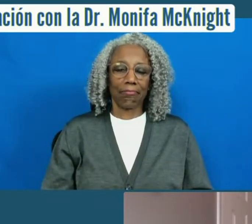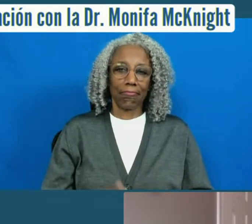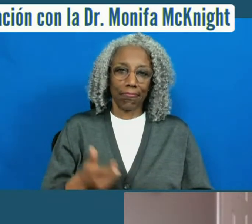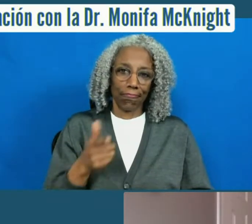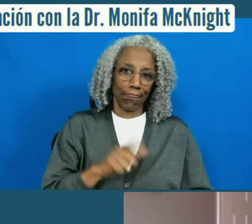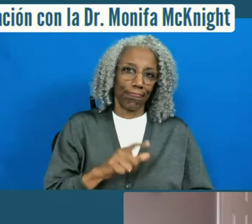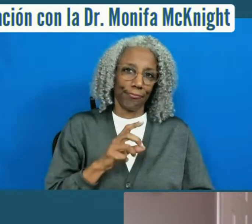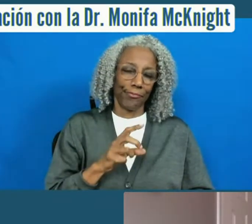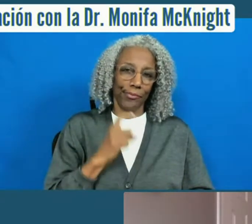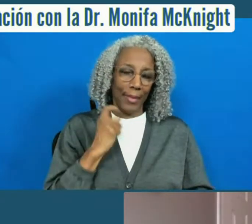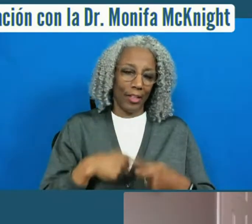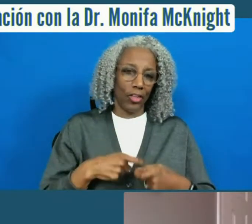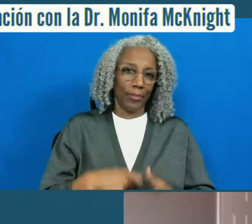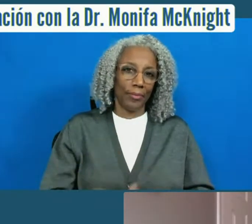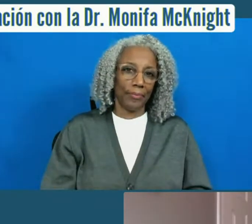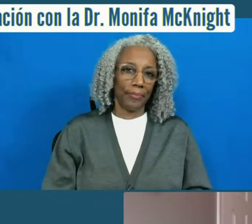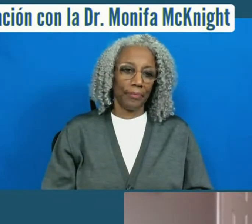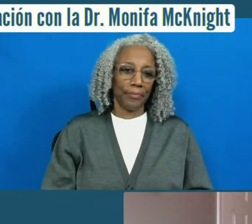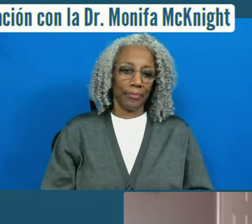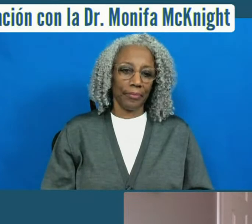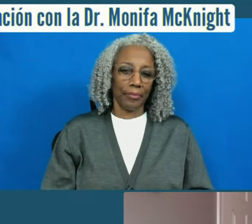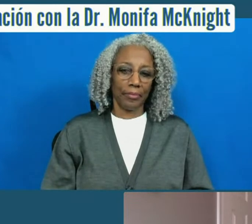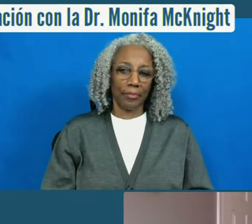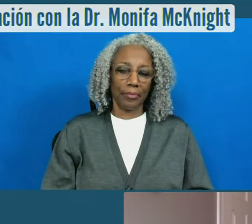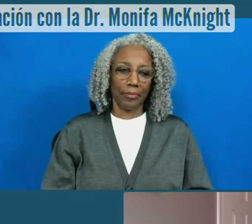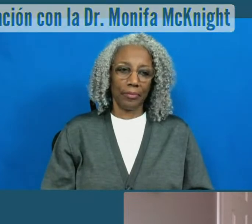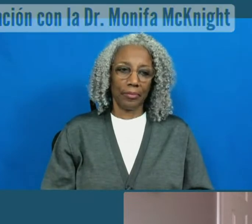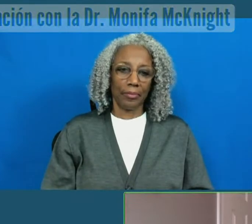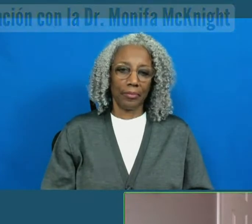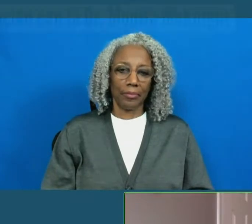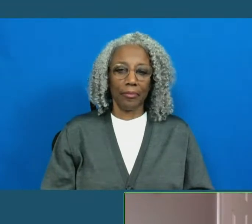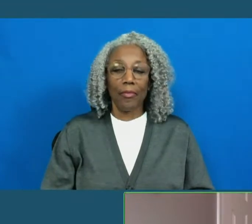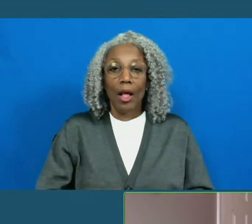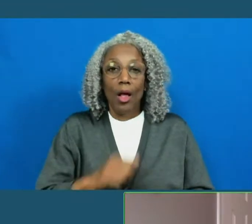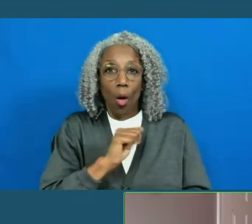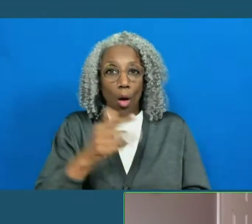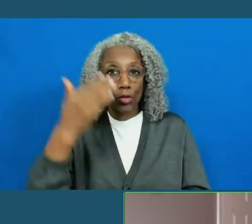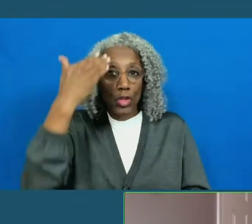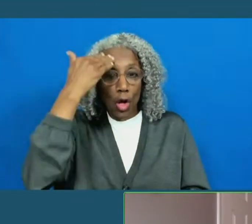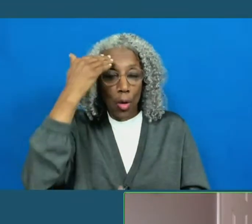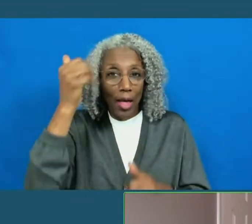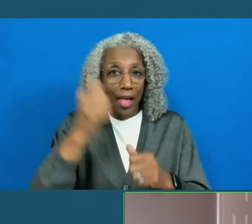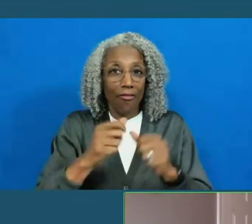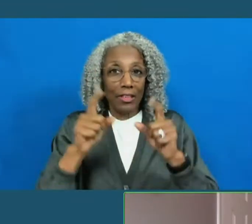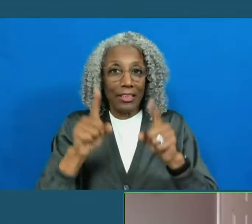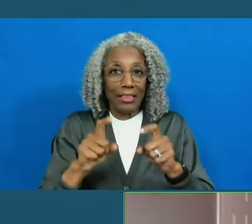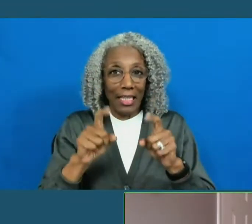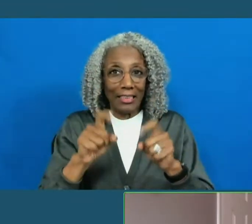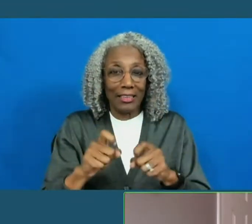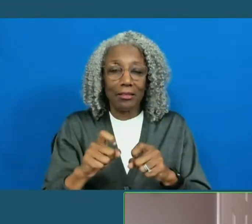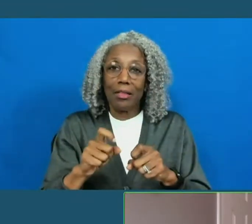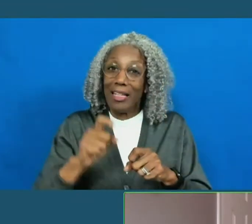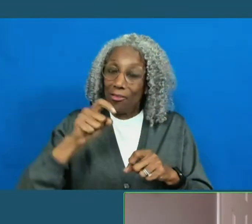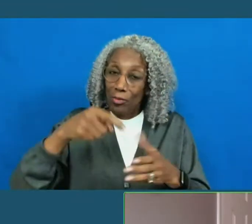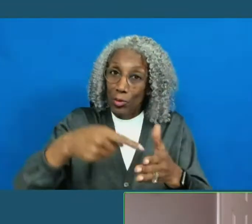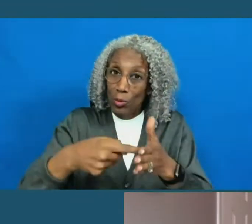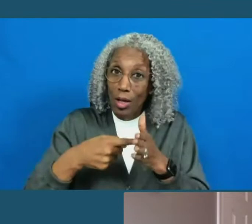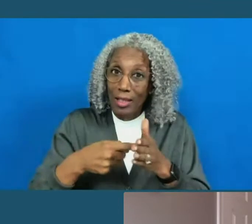their Children to prepare for